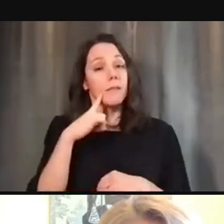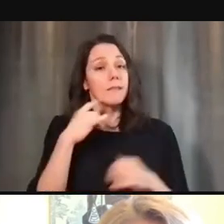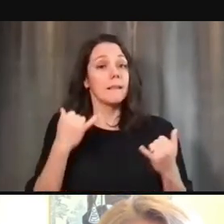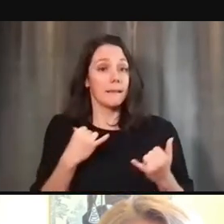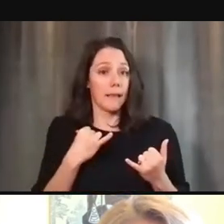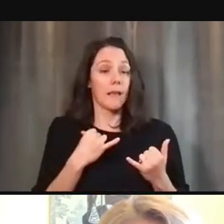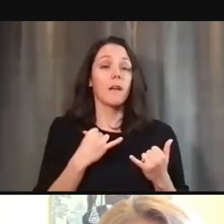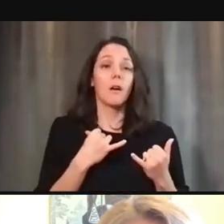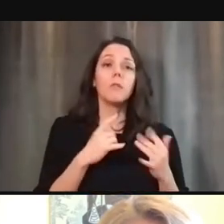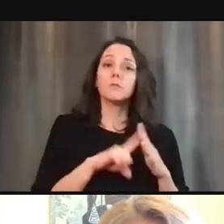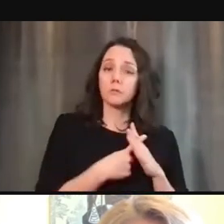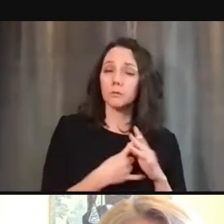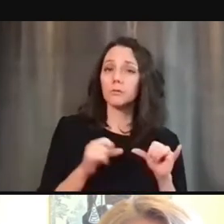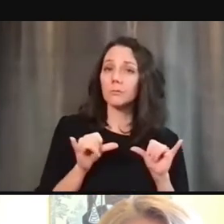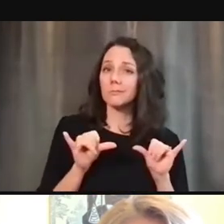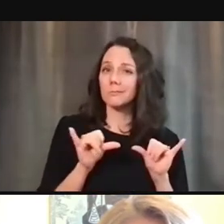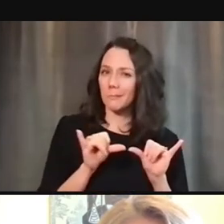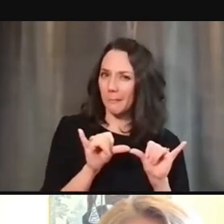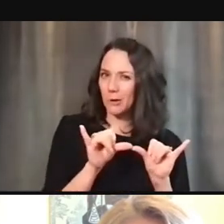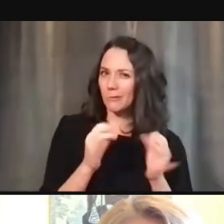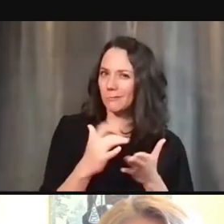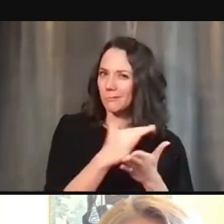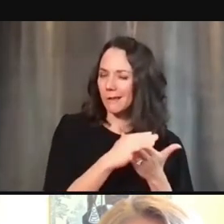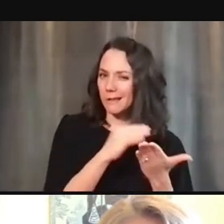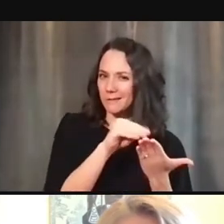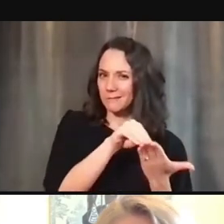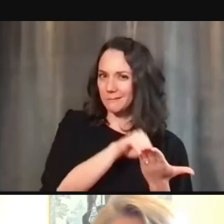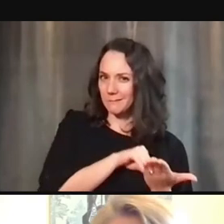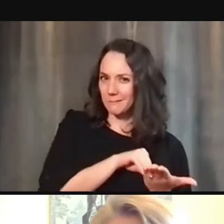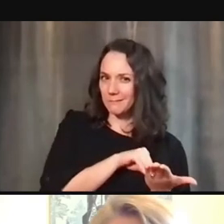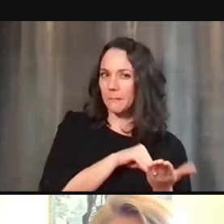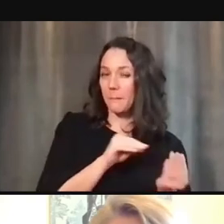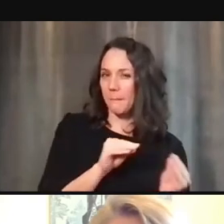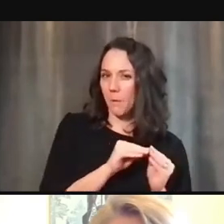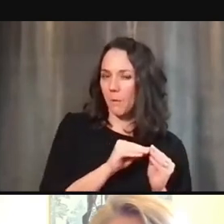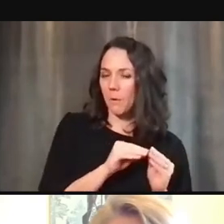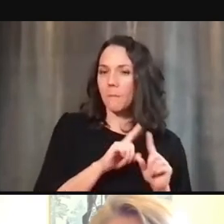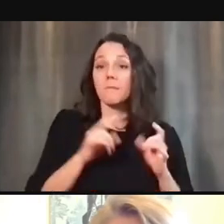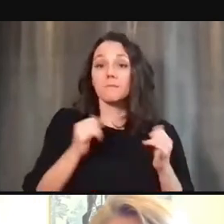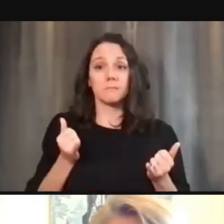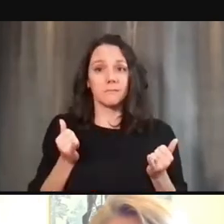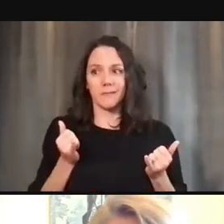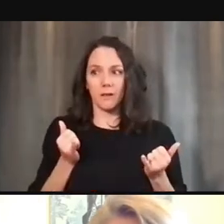But the data that we are collecting will inform just what the project looks like